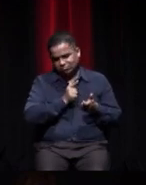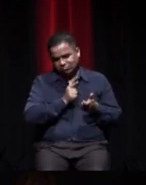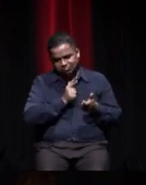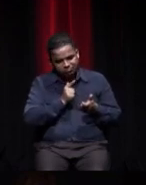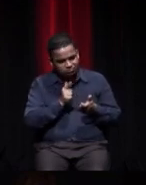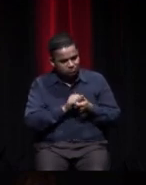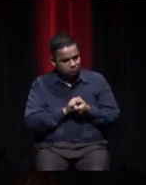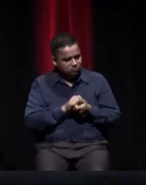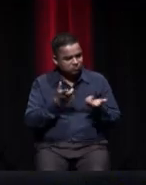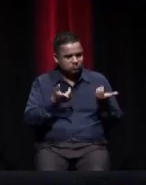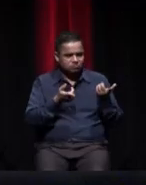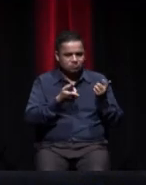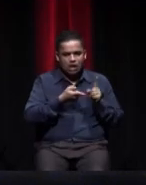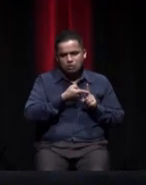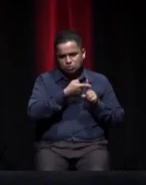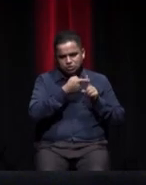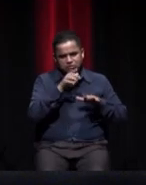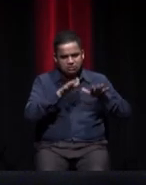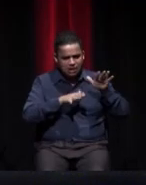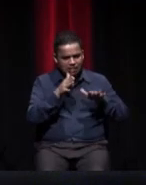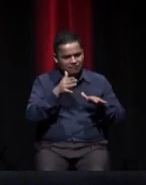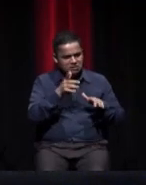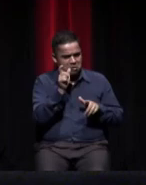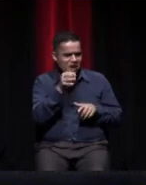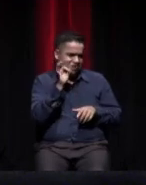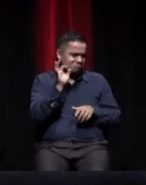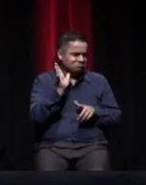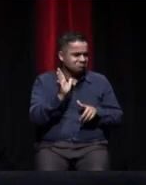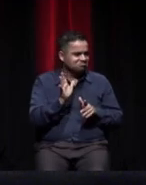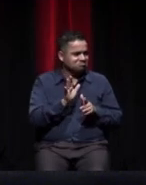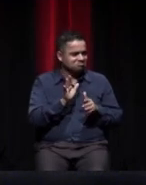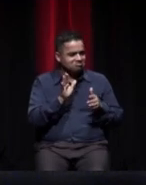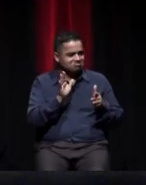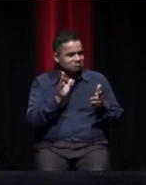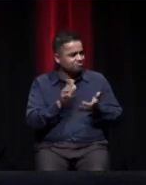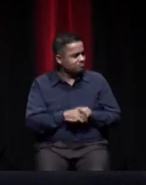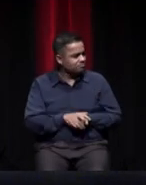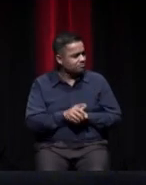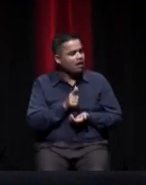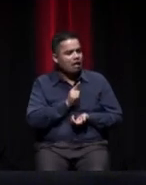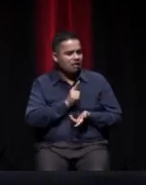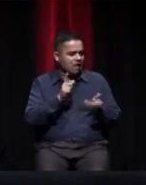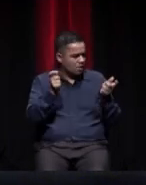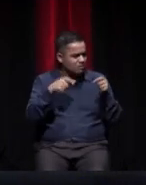positive maybe be exaggerated, but I think there's the possibility of good usages of Facebook.